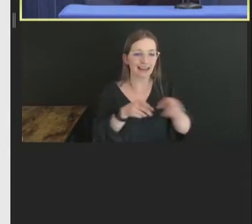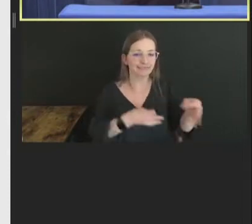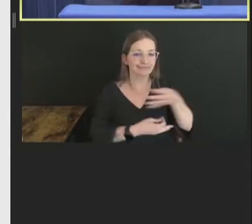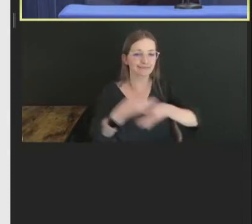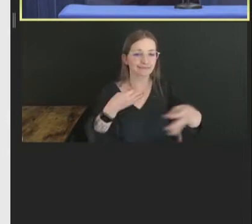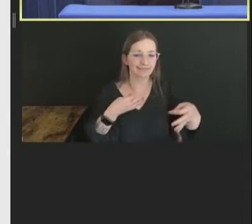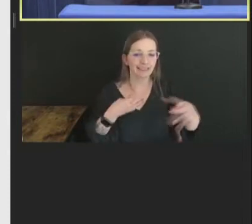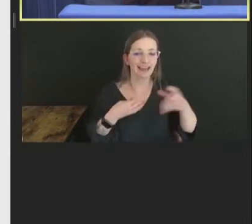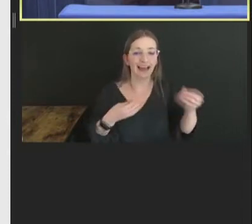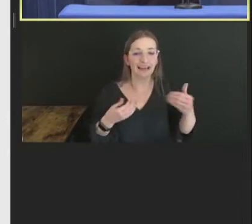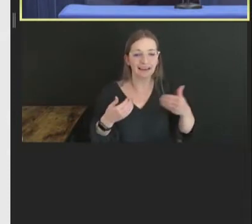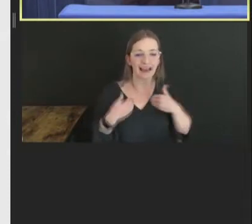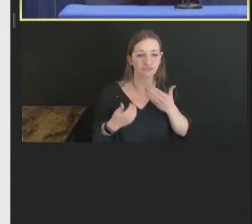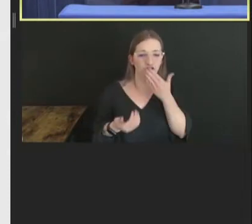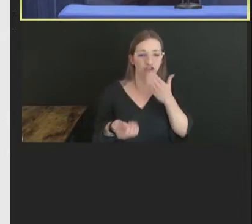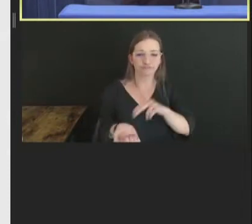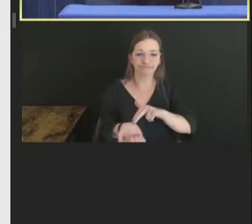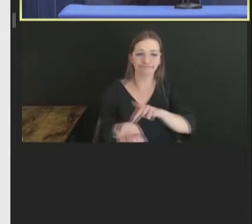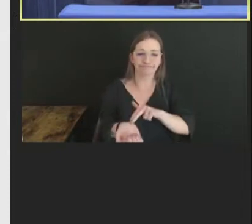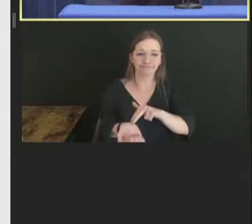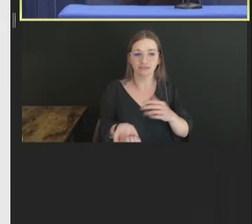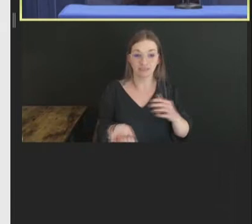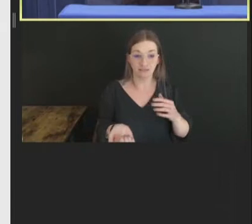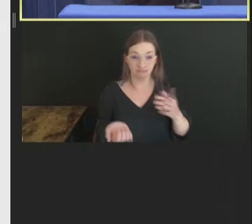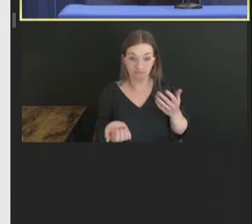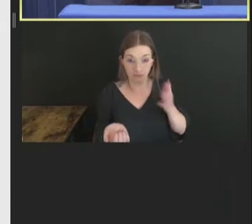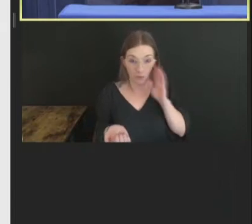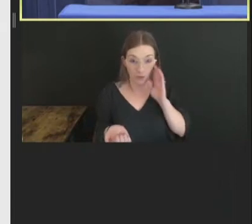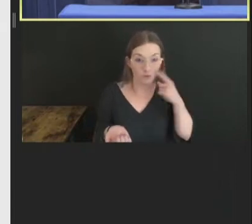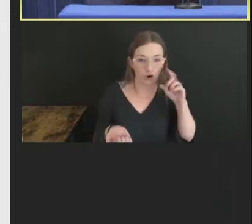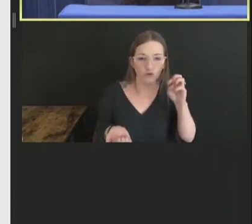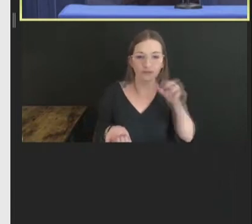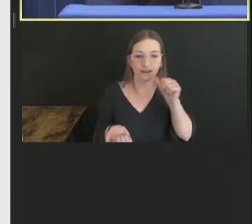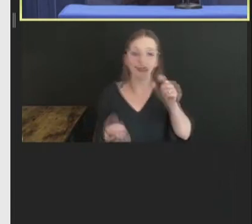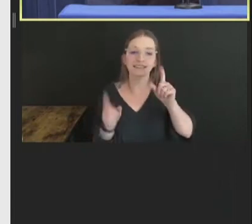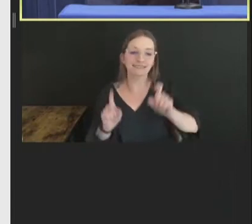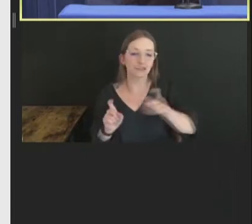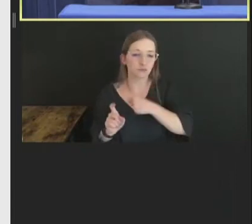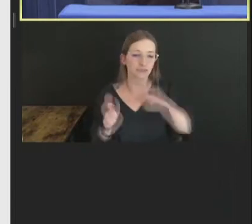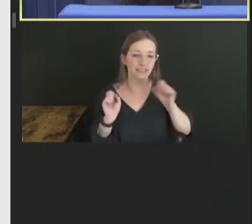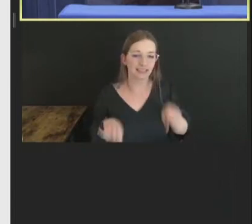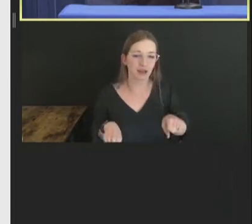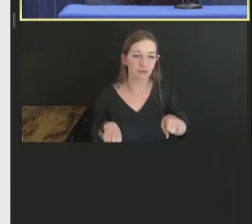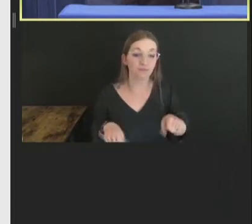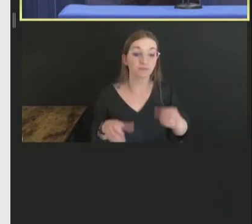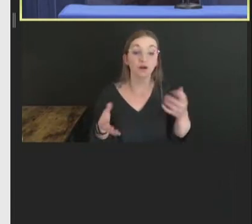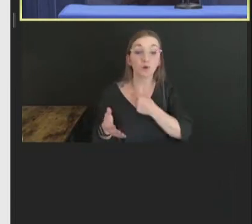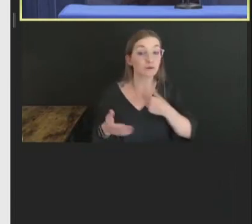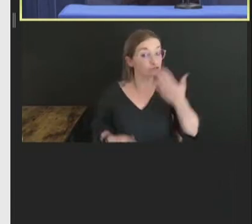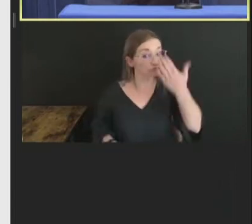that's going to work. And so, you know, what we don't know is the B memory cell data, and whether